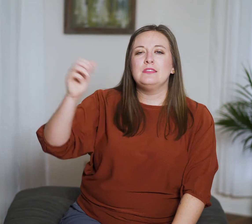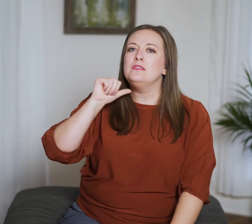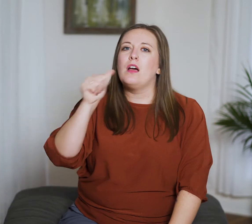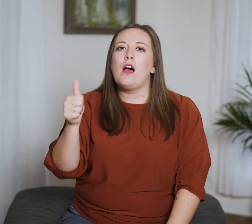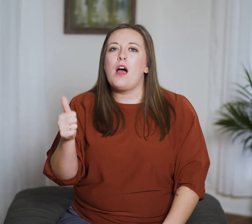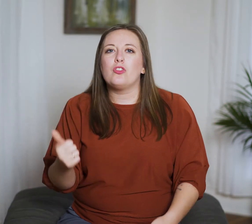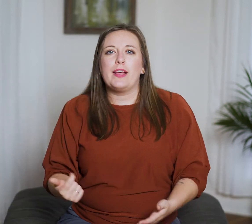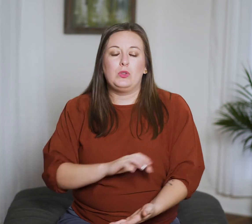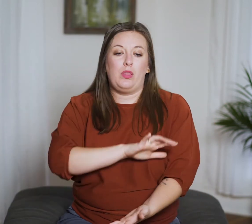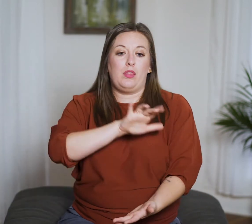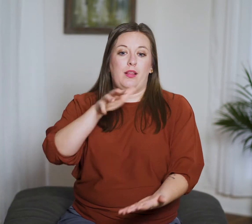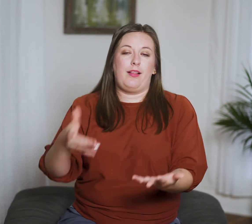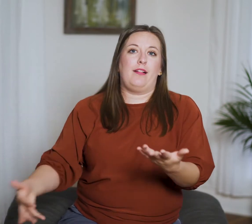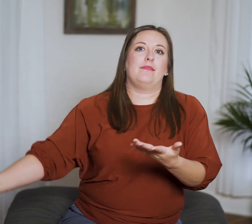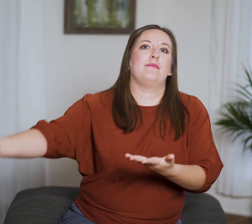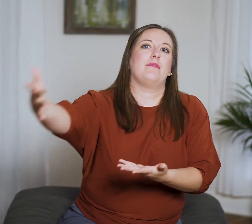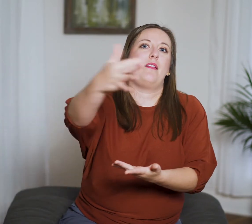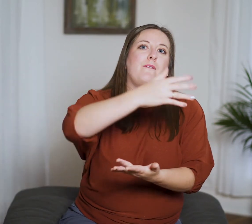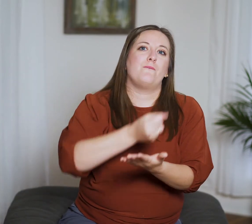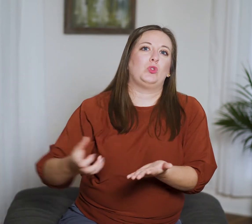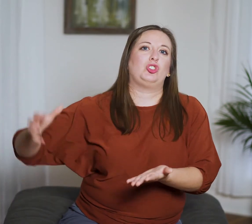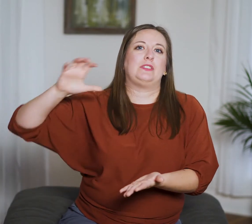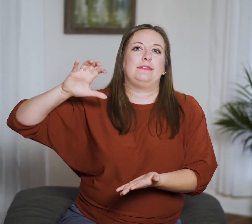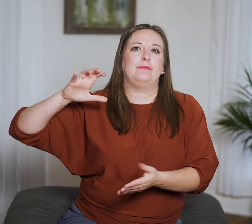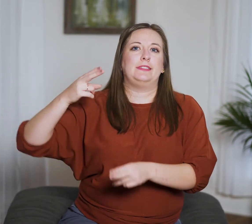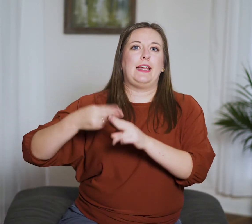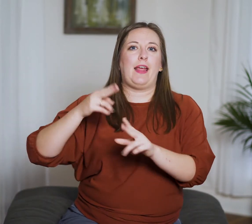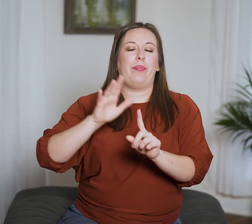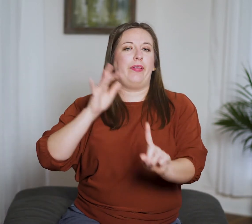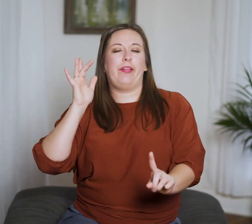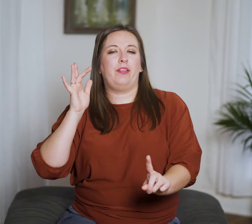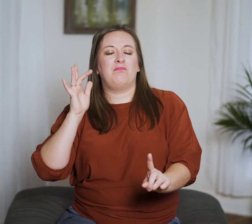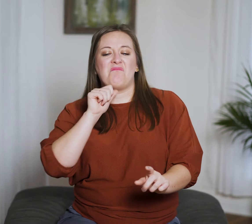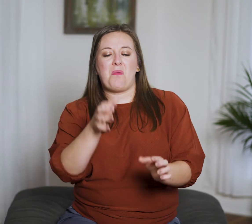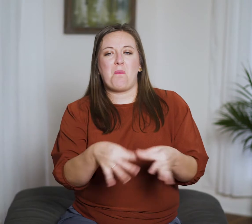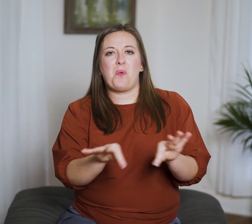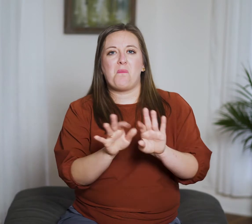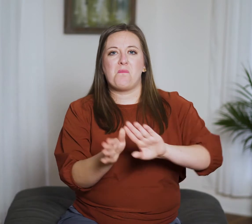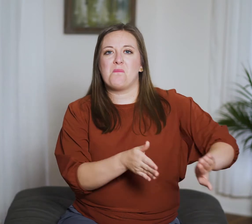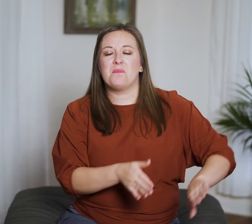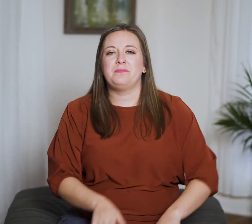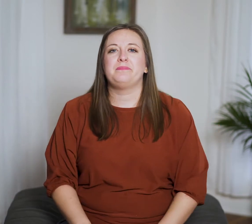not in trying to amass a fortune or a name for himself.